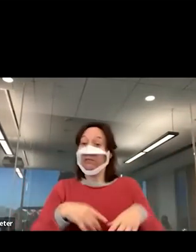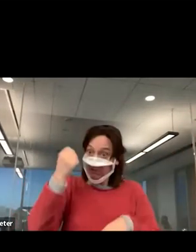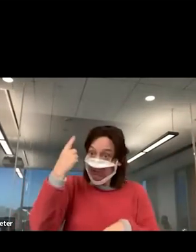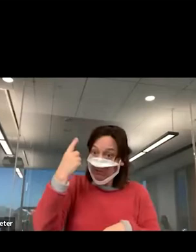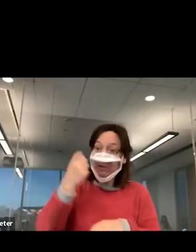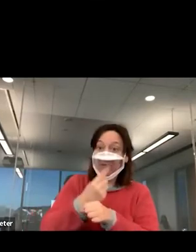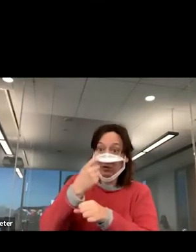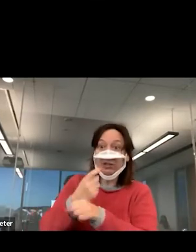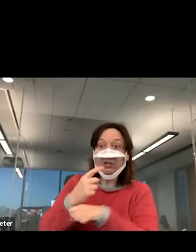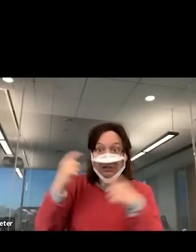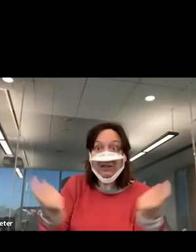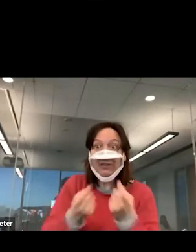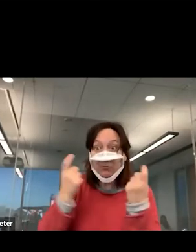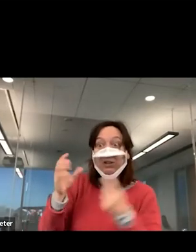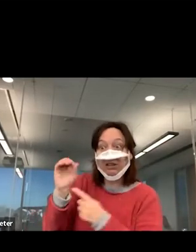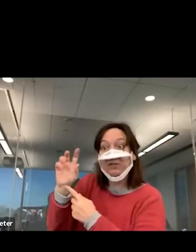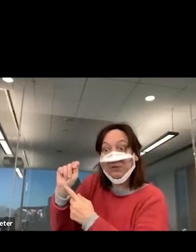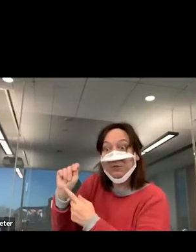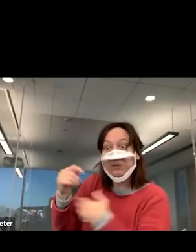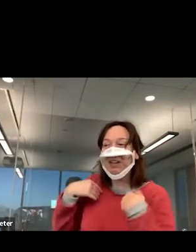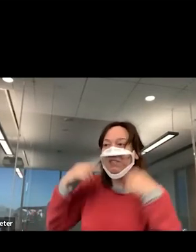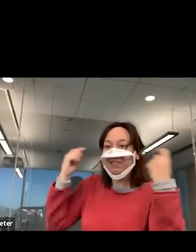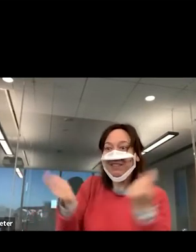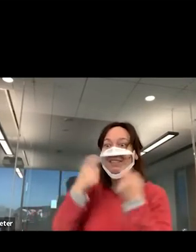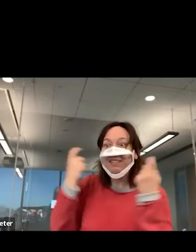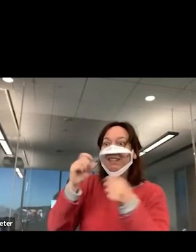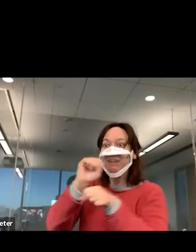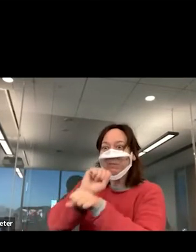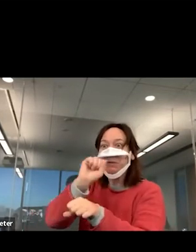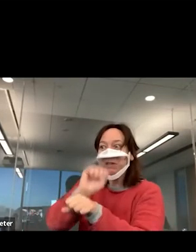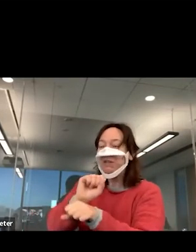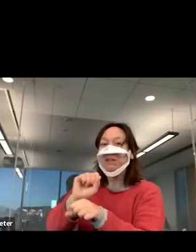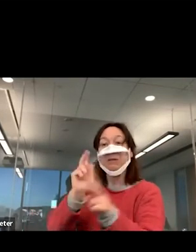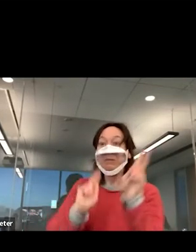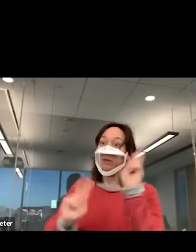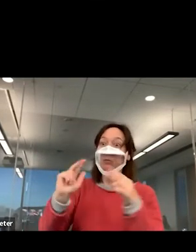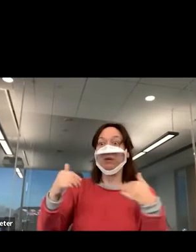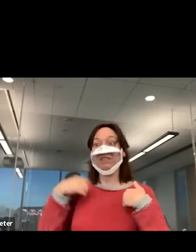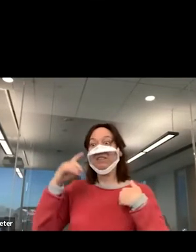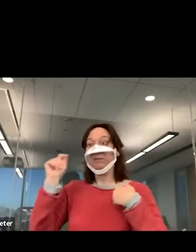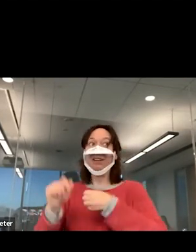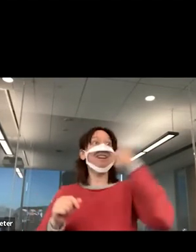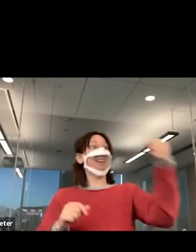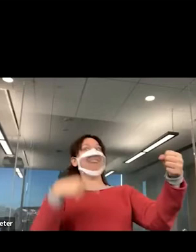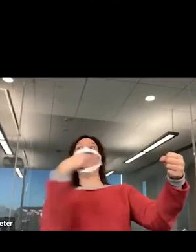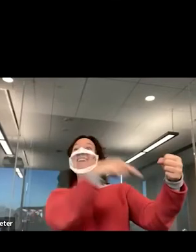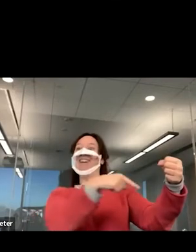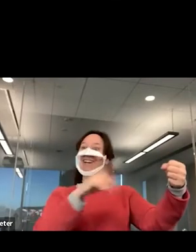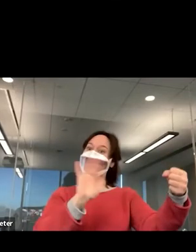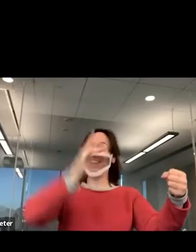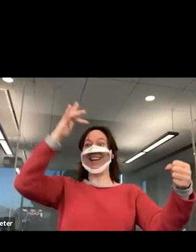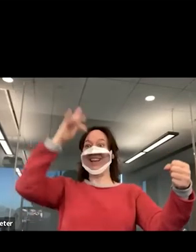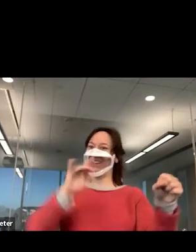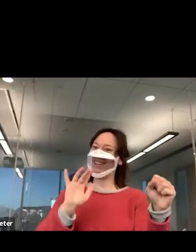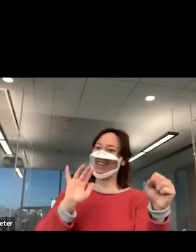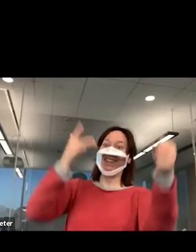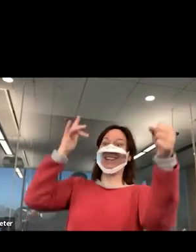would celebrate the employment of people with disabilities and yet the and all the agencies